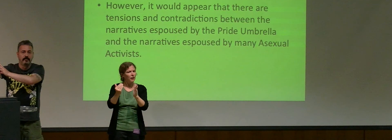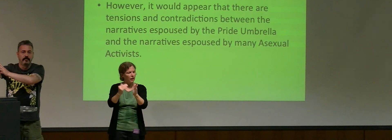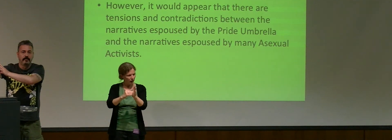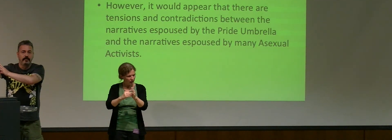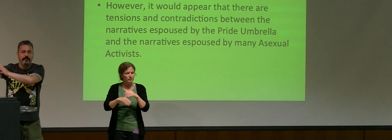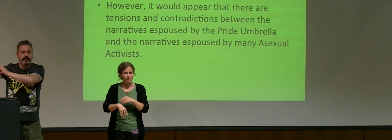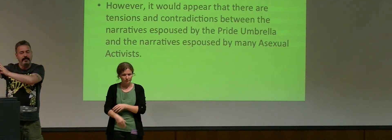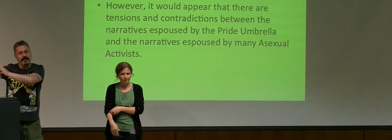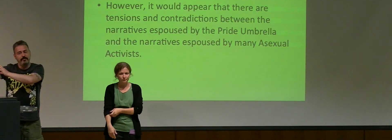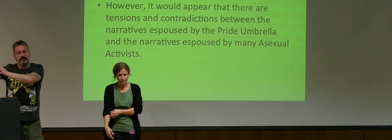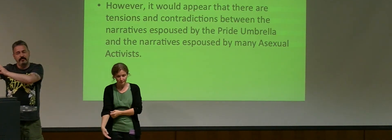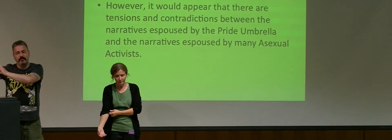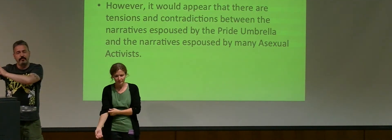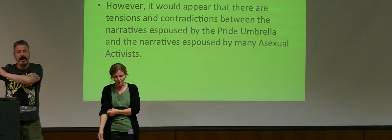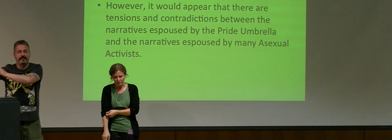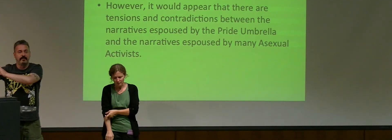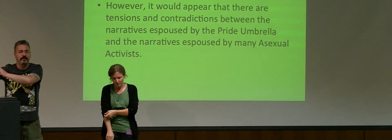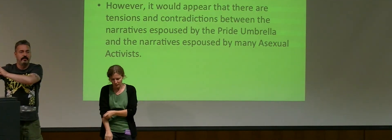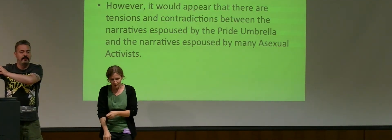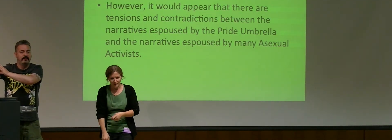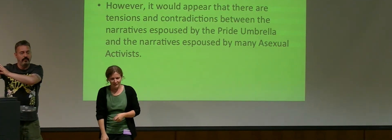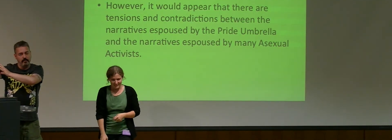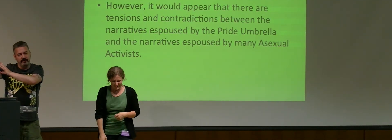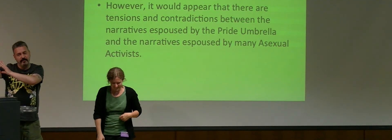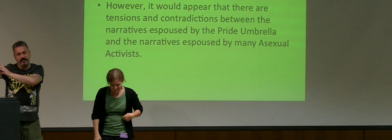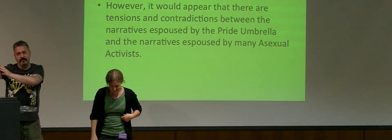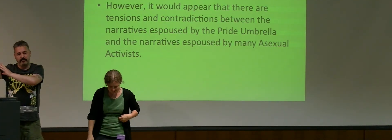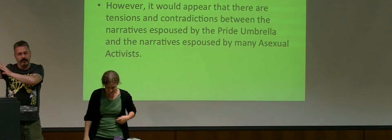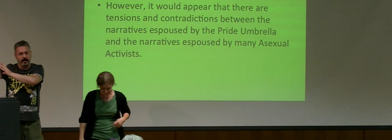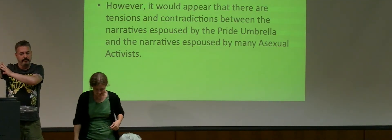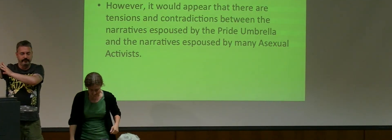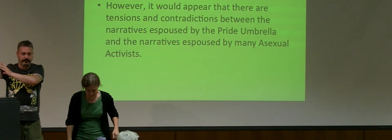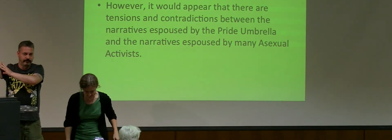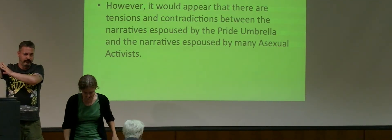leads me to suspect that there’s almost a sense